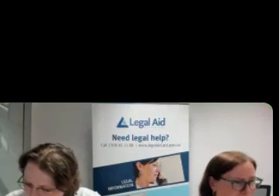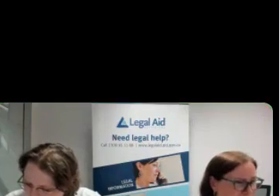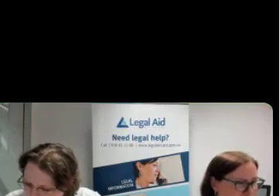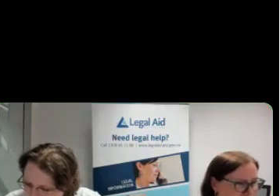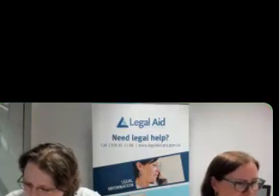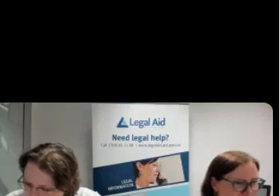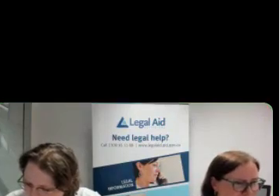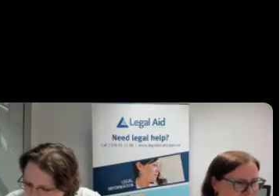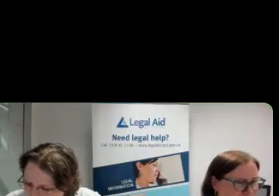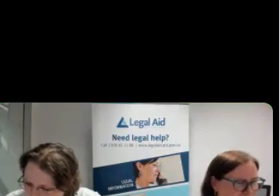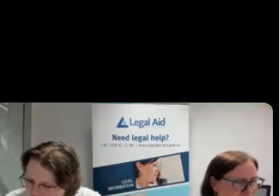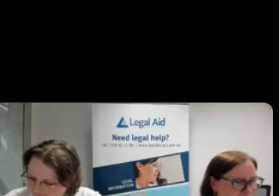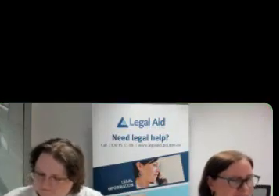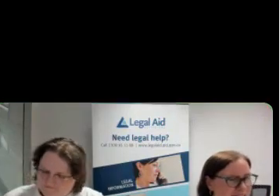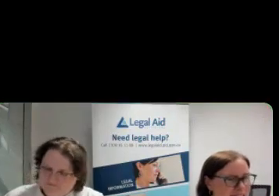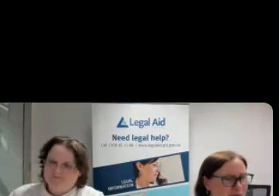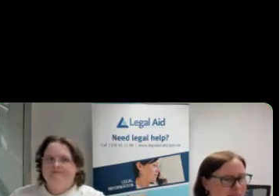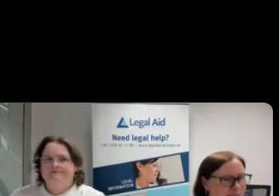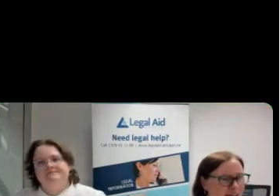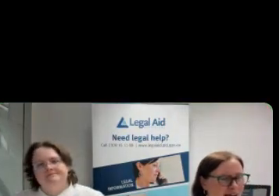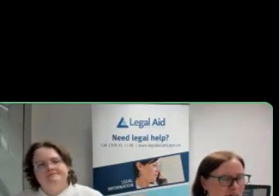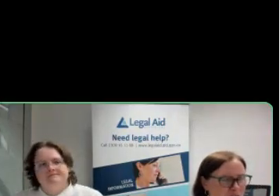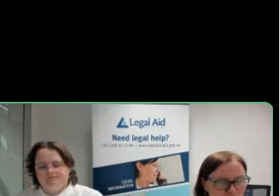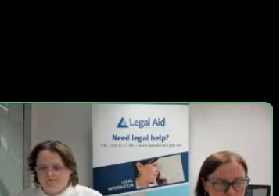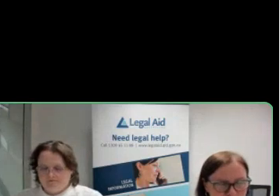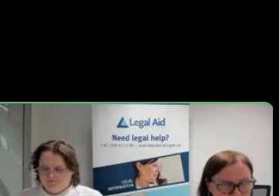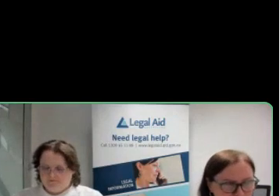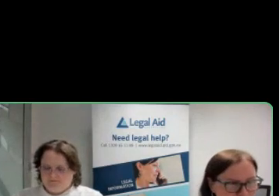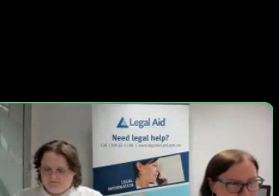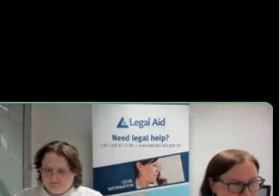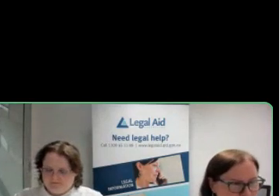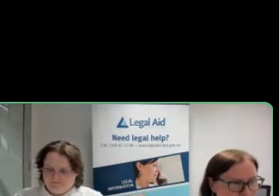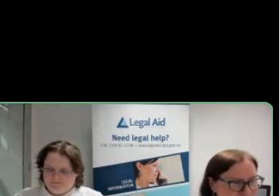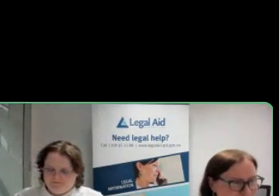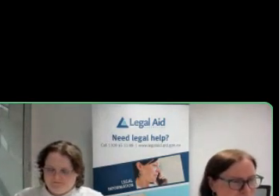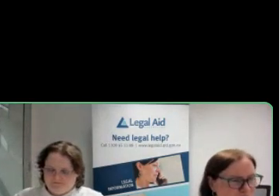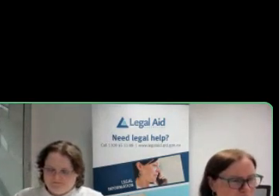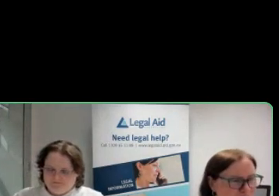um keep registering for our webinars next month. Um the topic has just been finalized. It will be